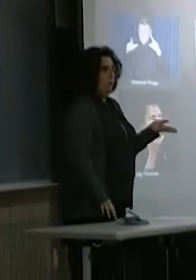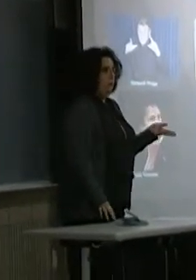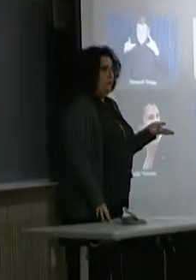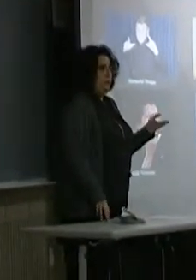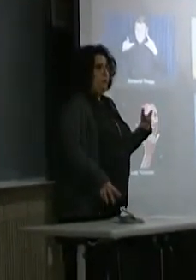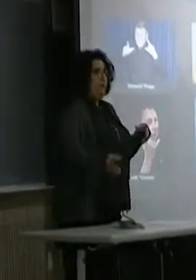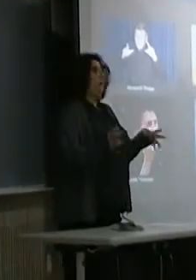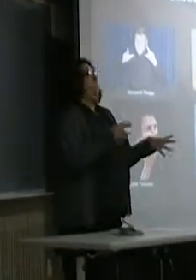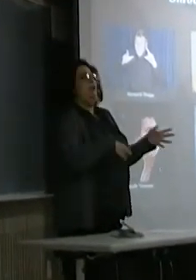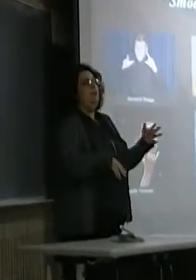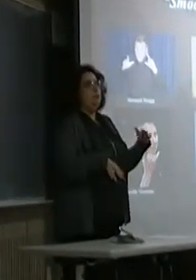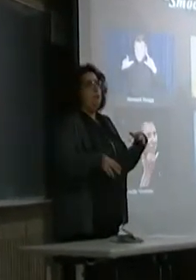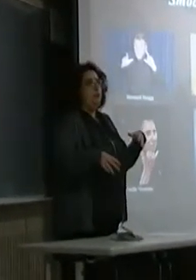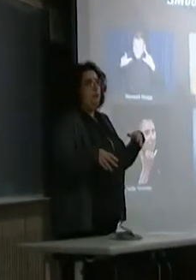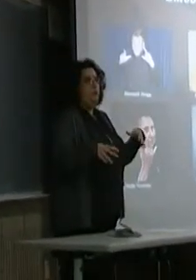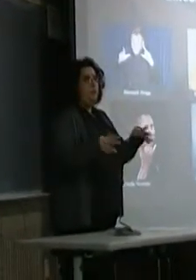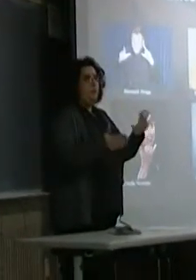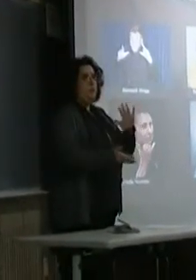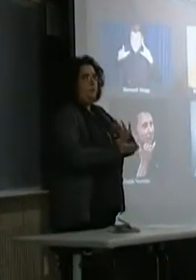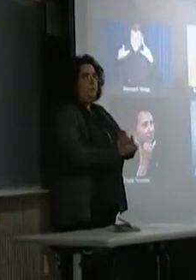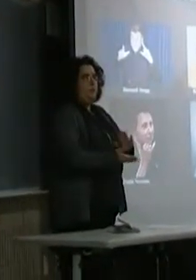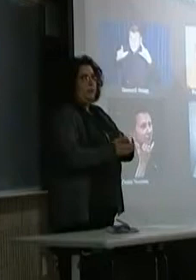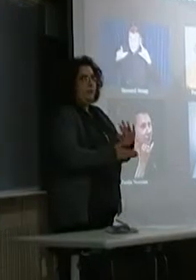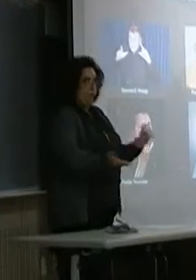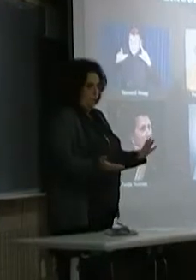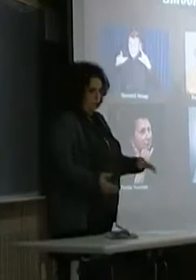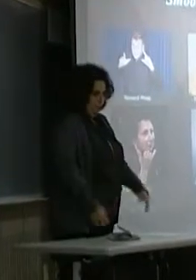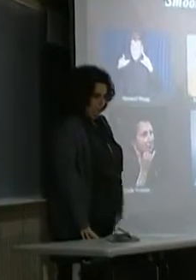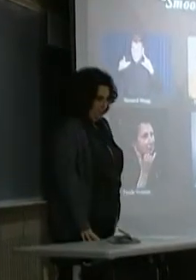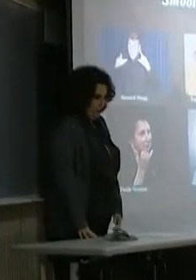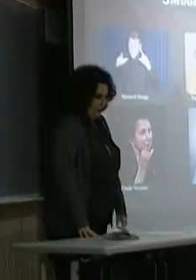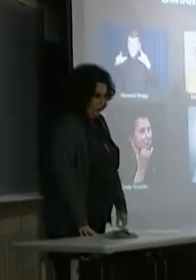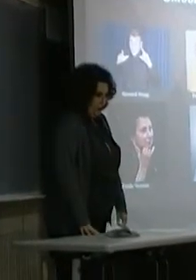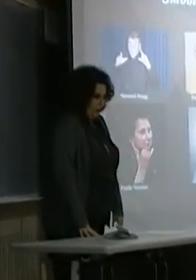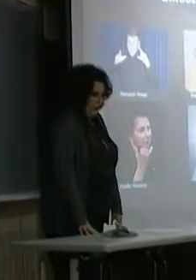you are familiar with from your labs as well as your ASL DVD's that came with your books.